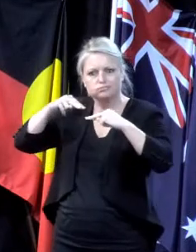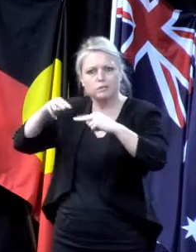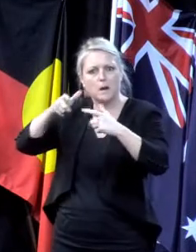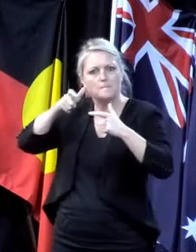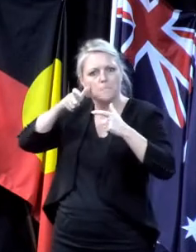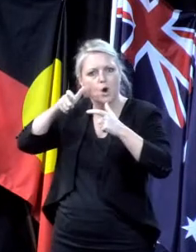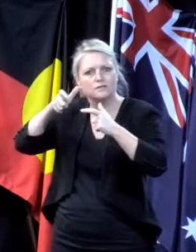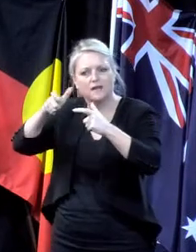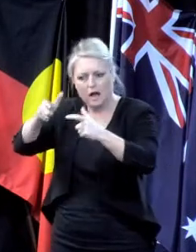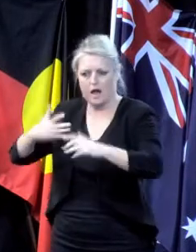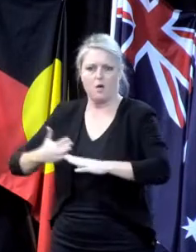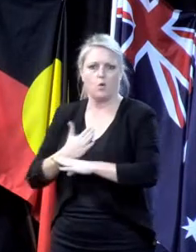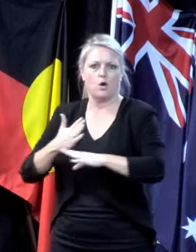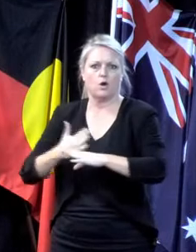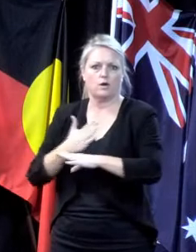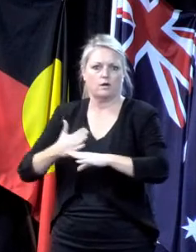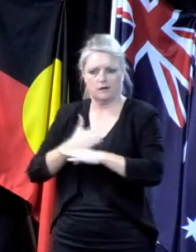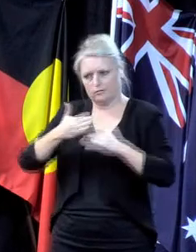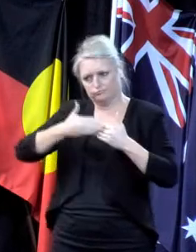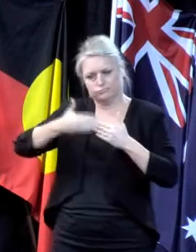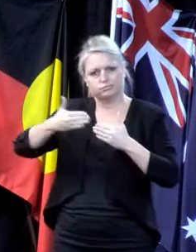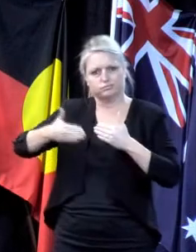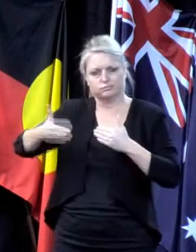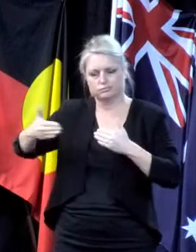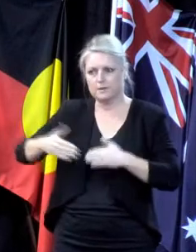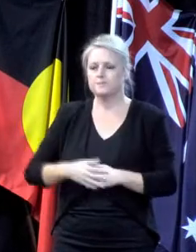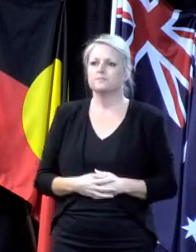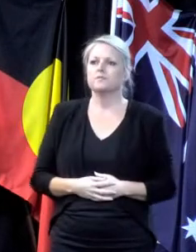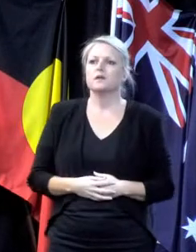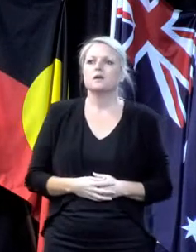So in relation to these specific inquiry cycles in my statement,